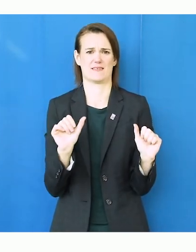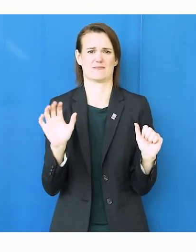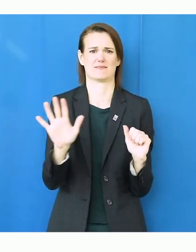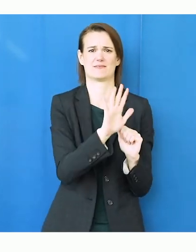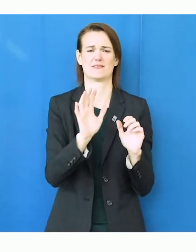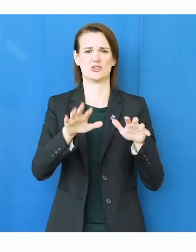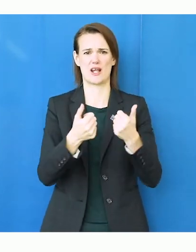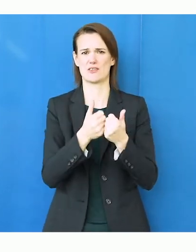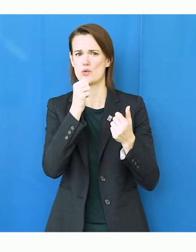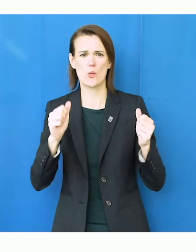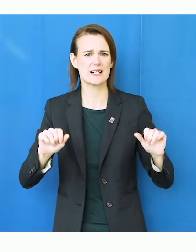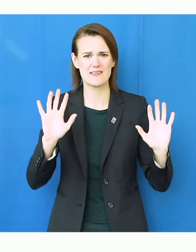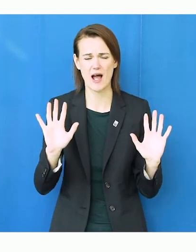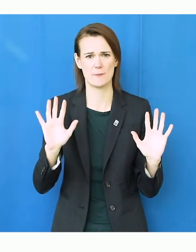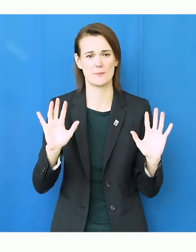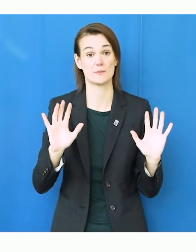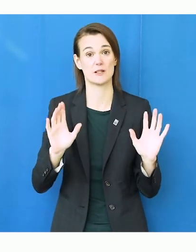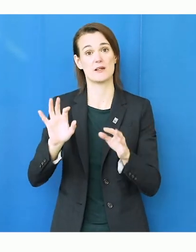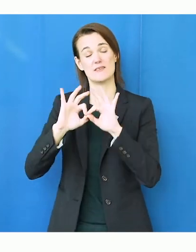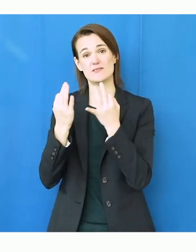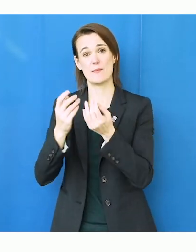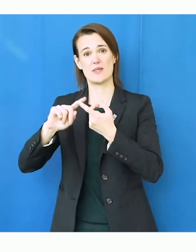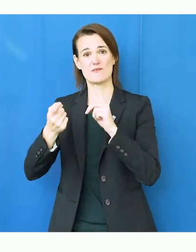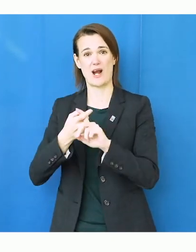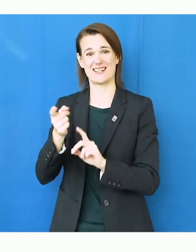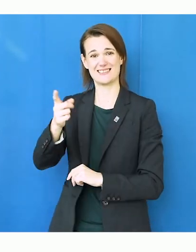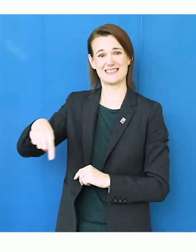Definitely, never give up on your family and friends when they become old, because